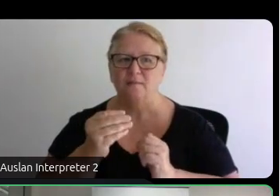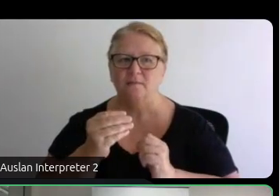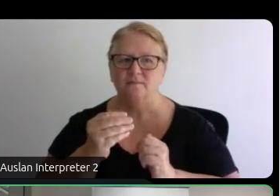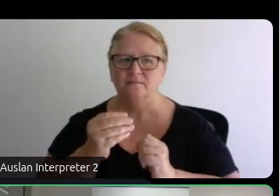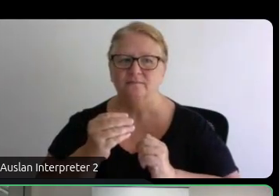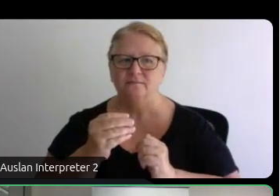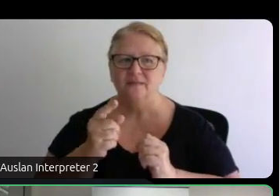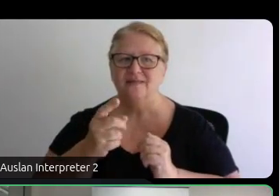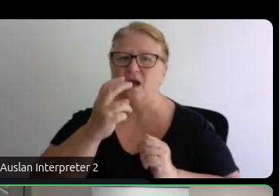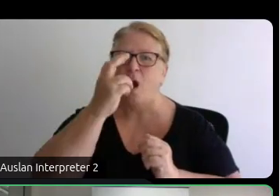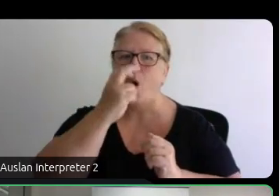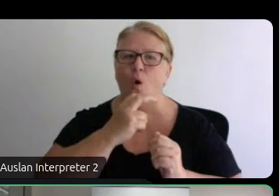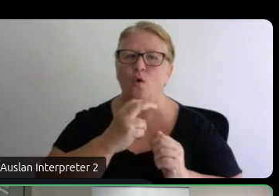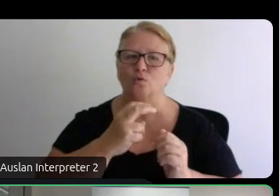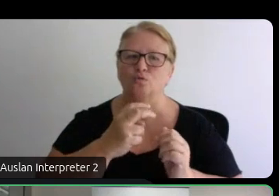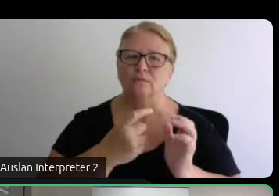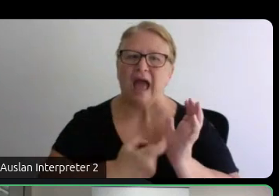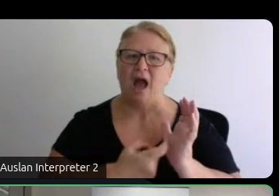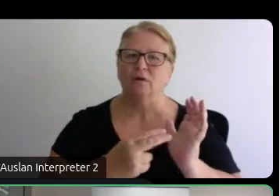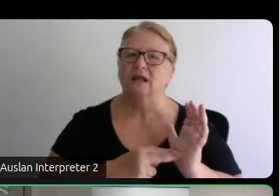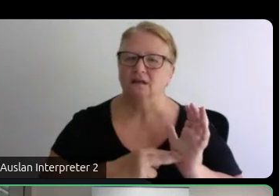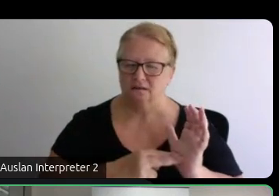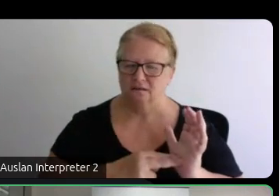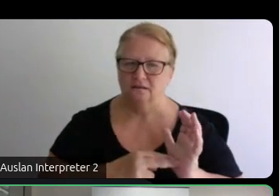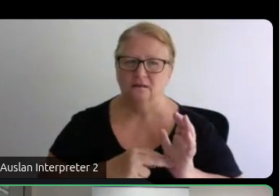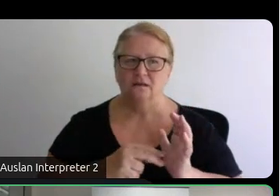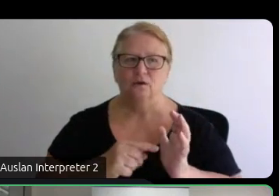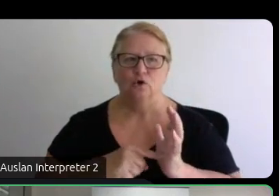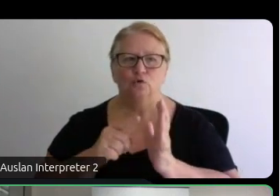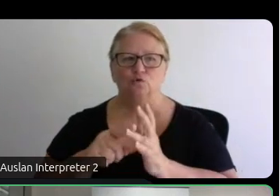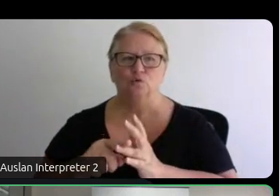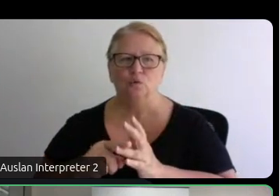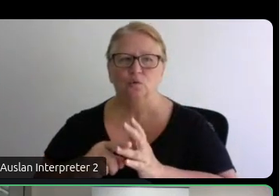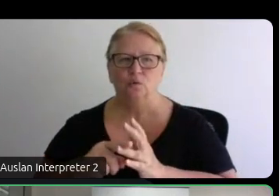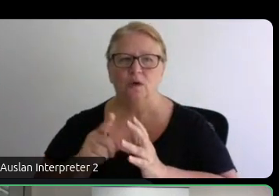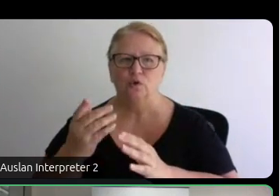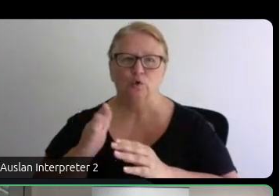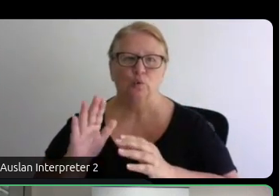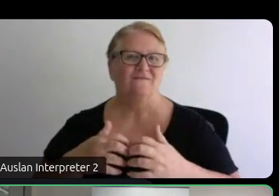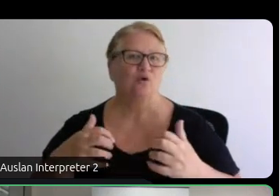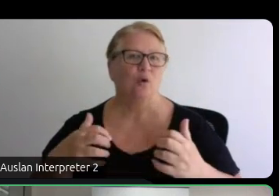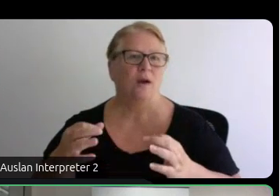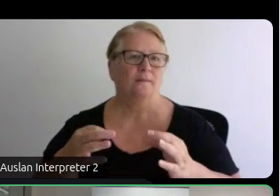reasonable and necessary criteria into um a new framework plan which I'll get into in a second.